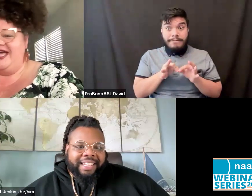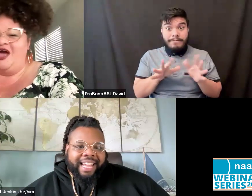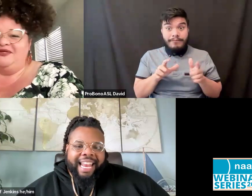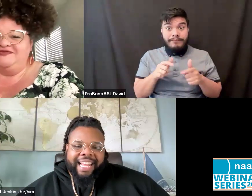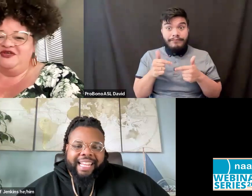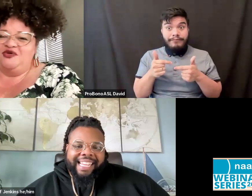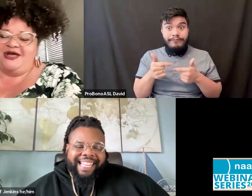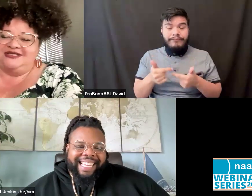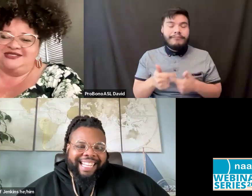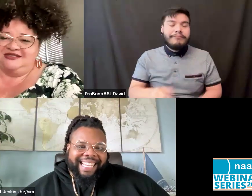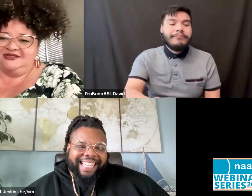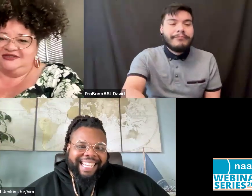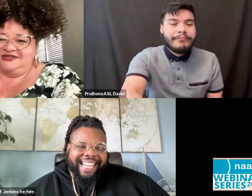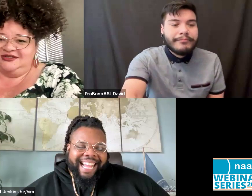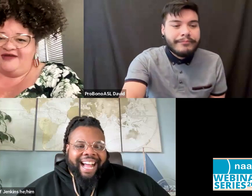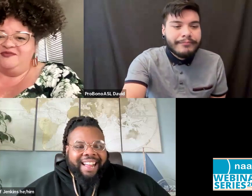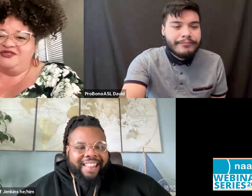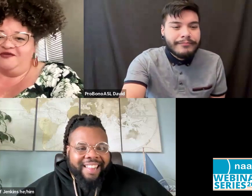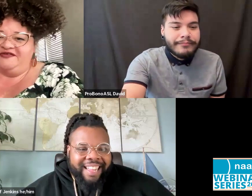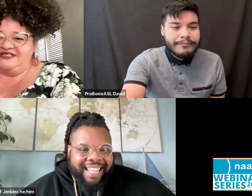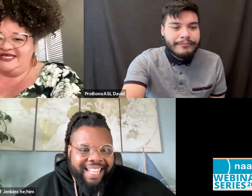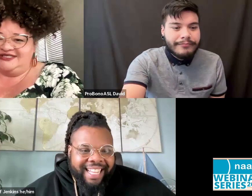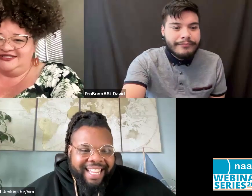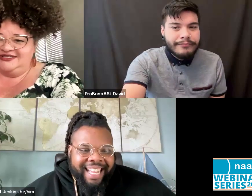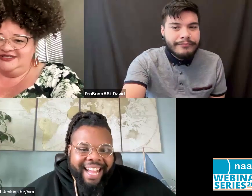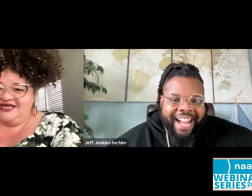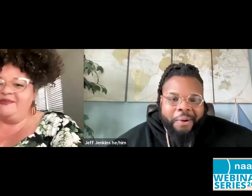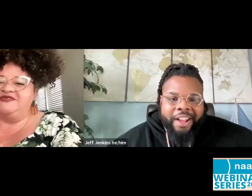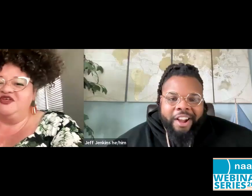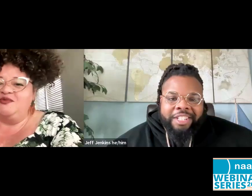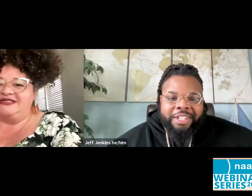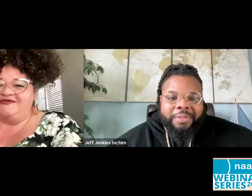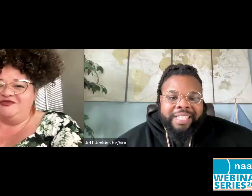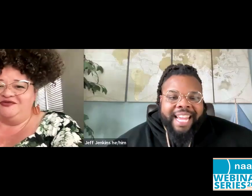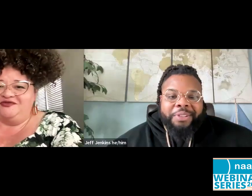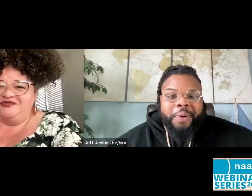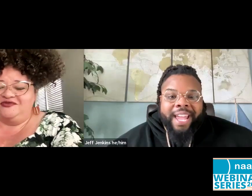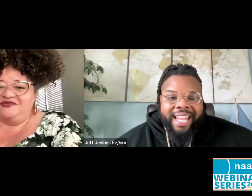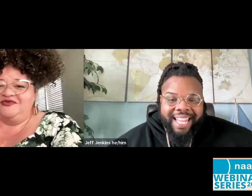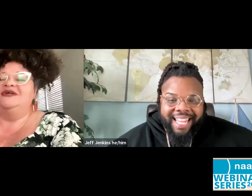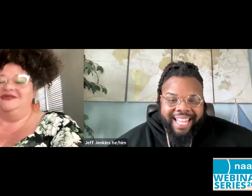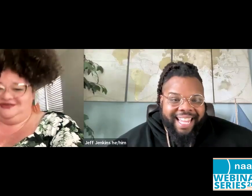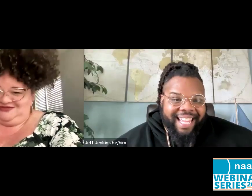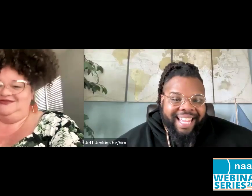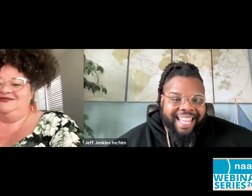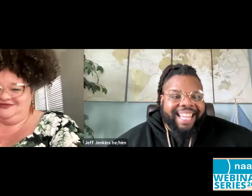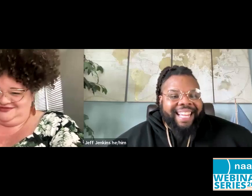And in the U.S., how have you been All 50 states are. We are 20 states away,